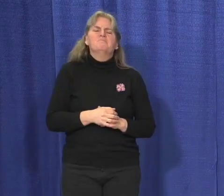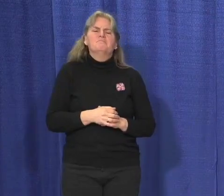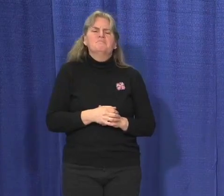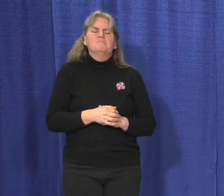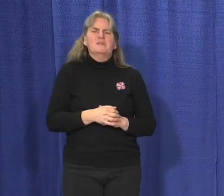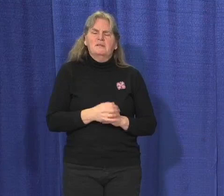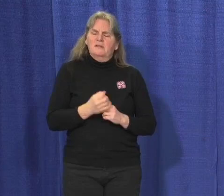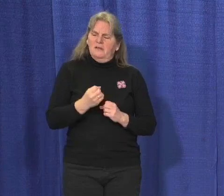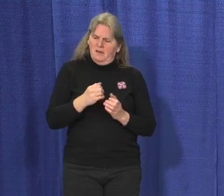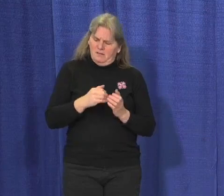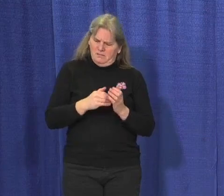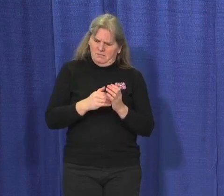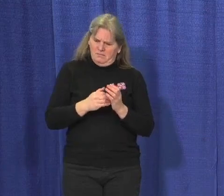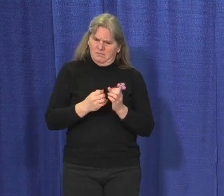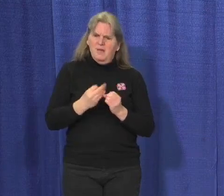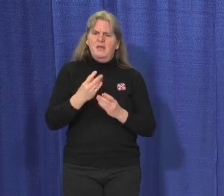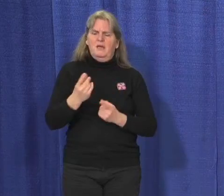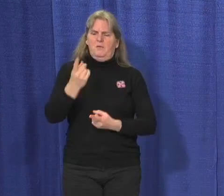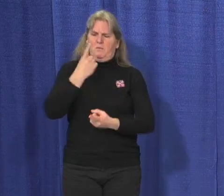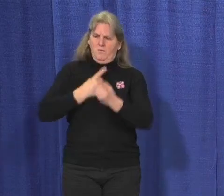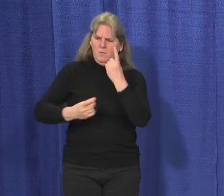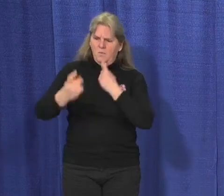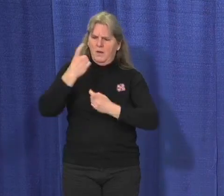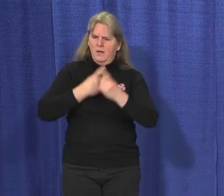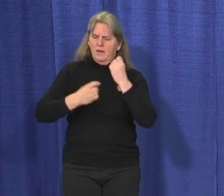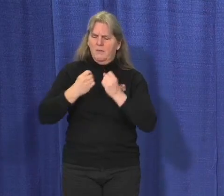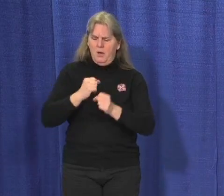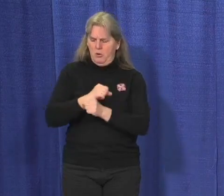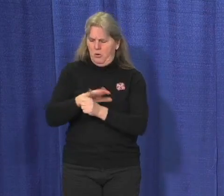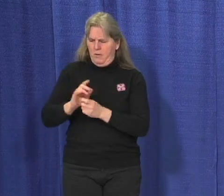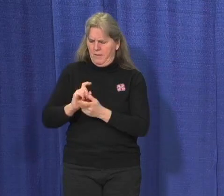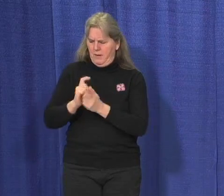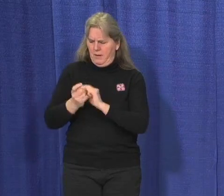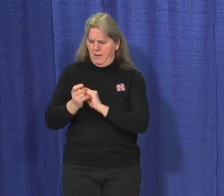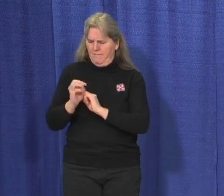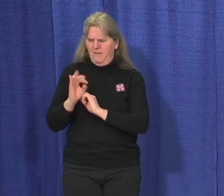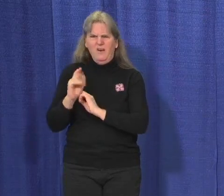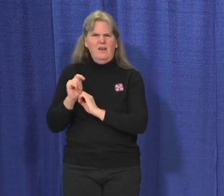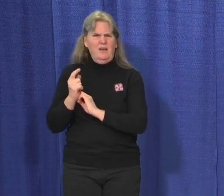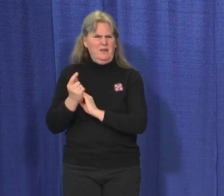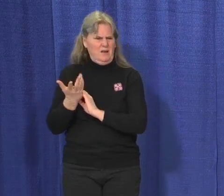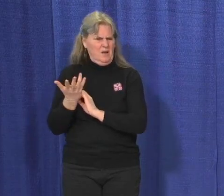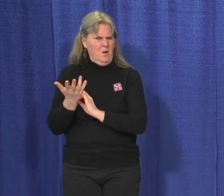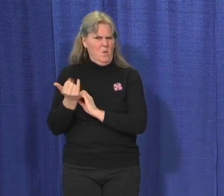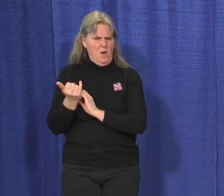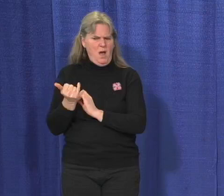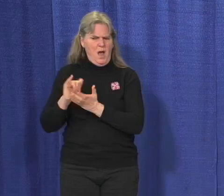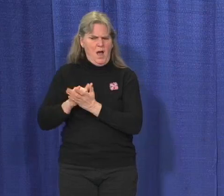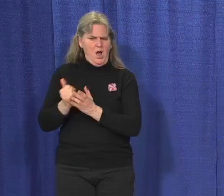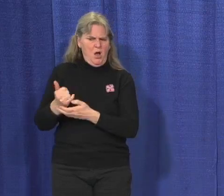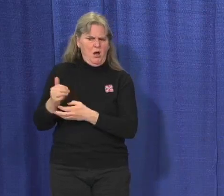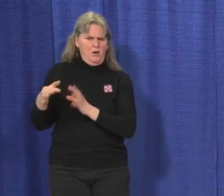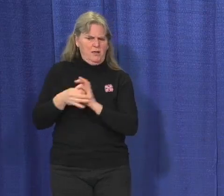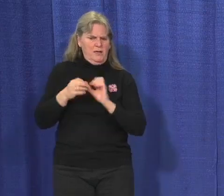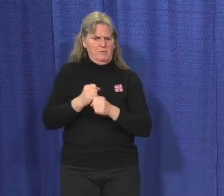I've received many questions about variants and why they are so important to consider and any recommendations we make to the